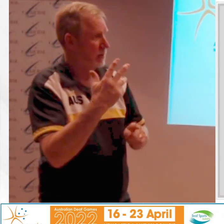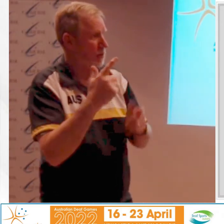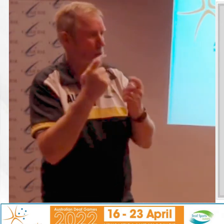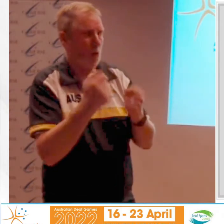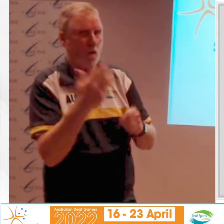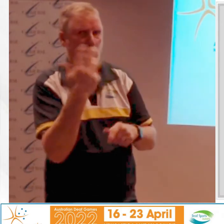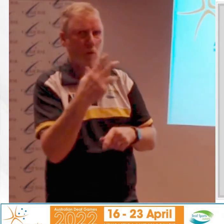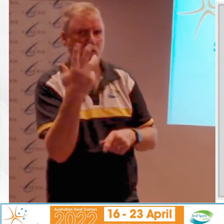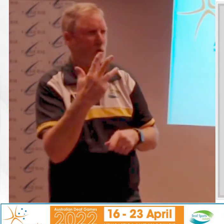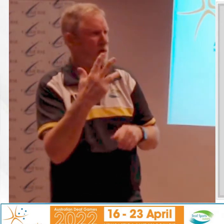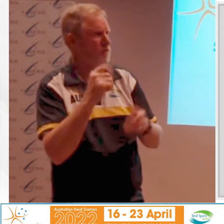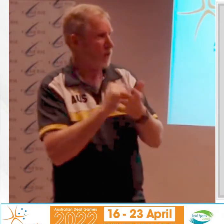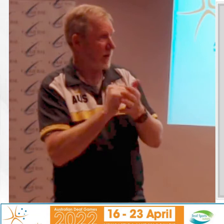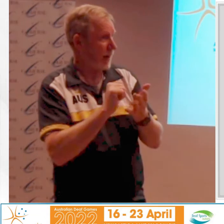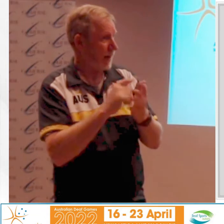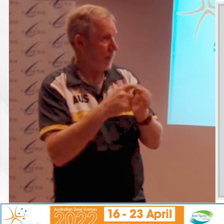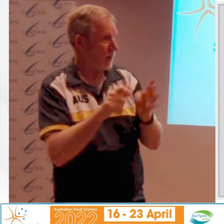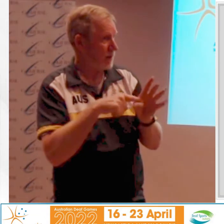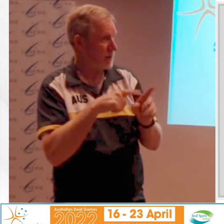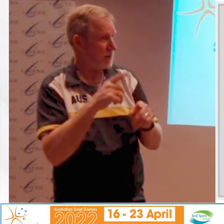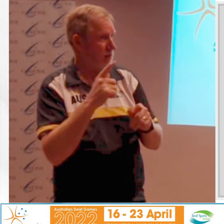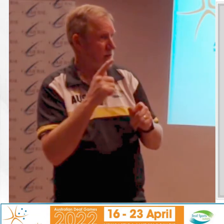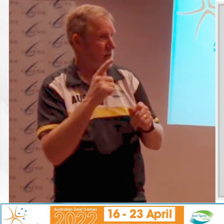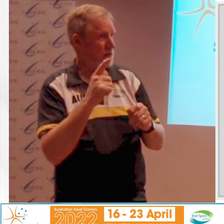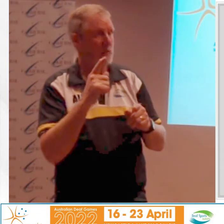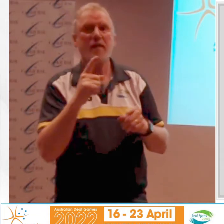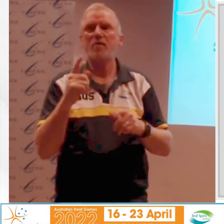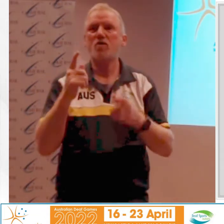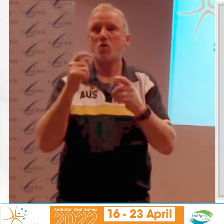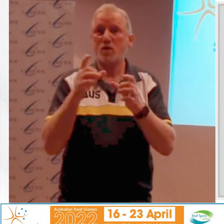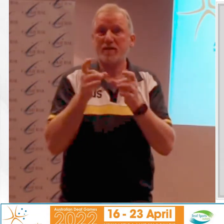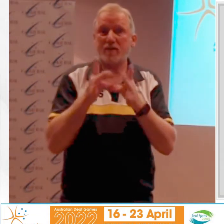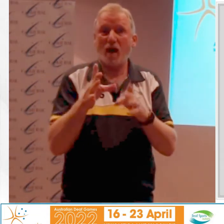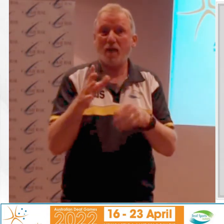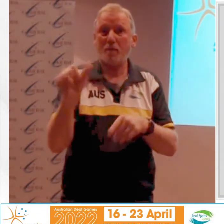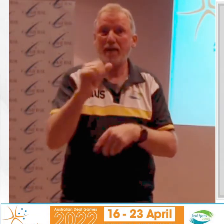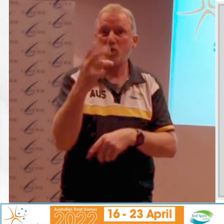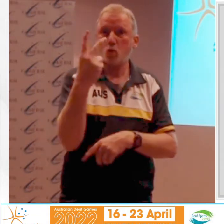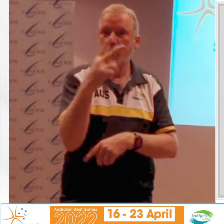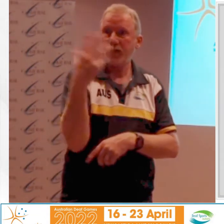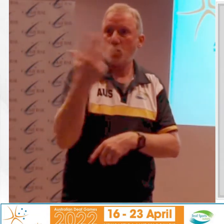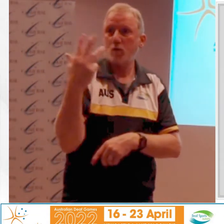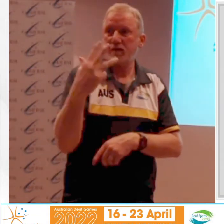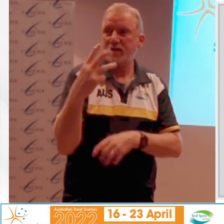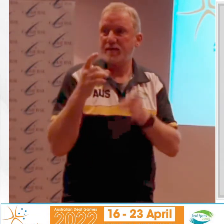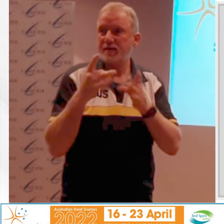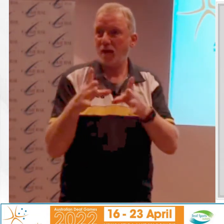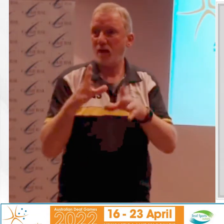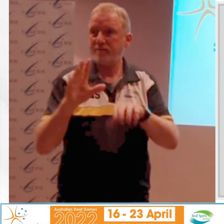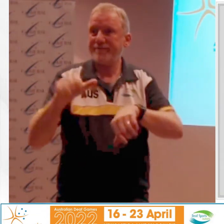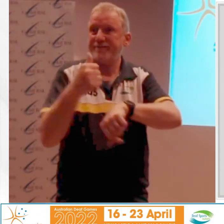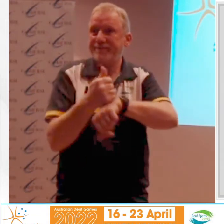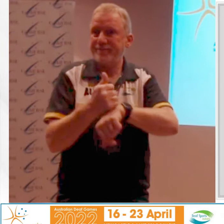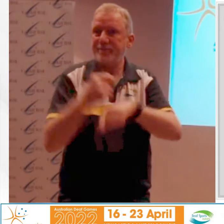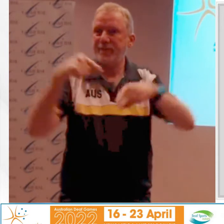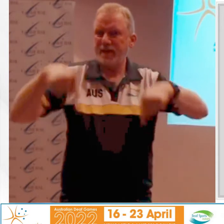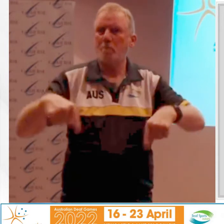2019 is that when they started 2019 yeah so they started back in 2019